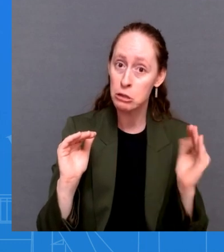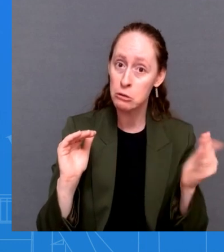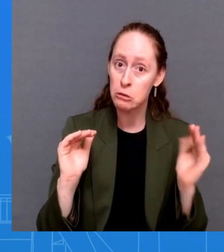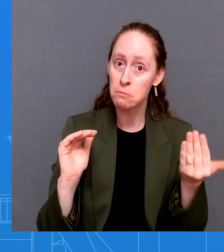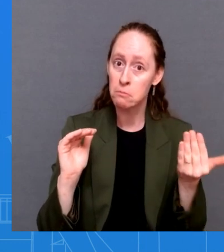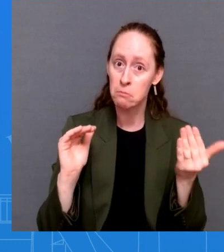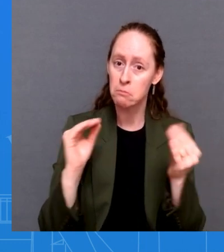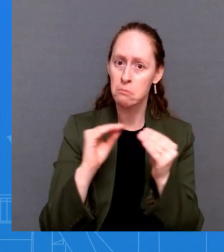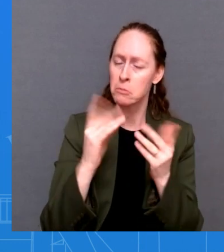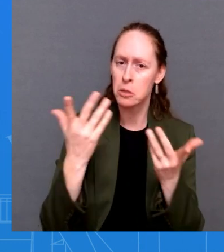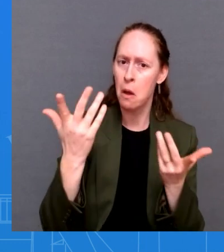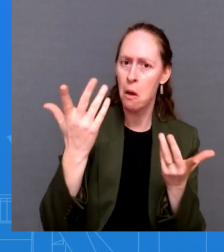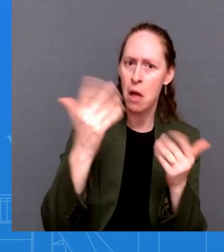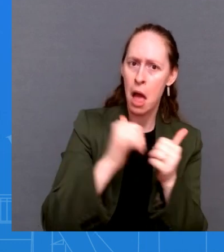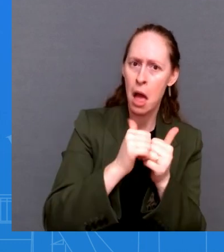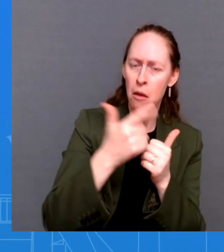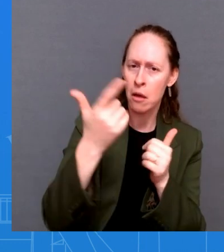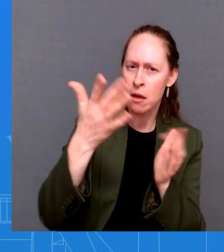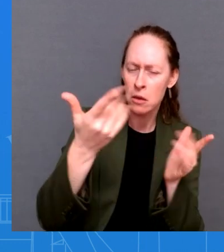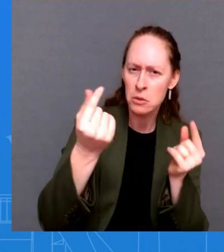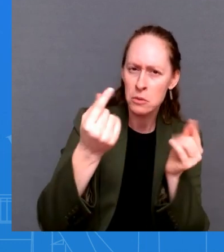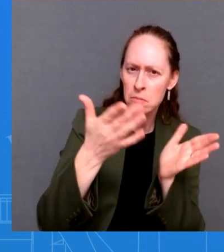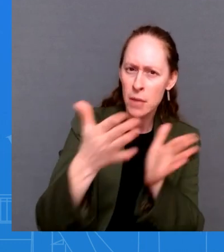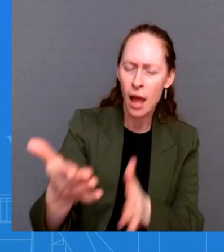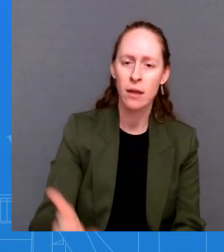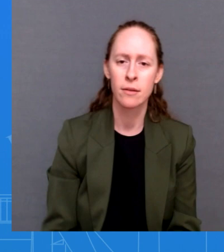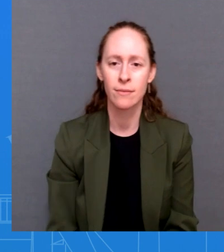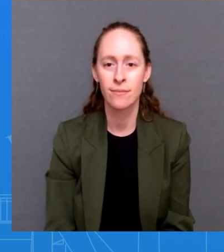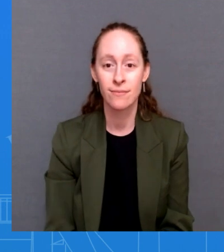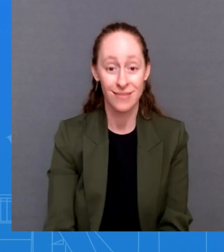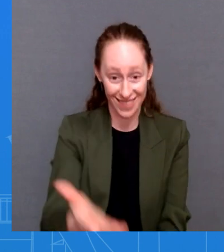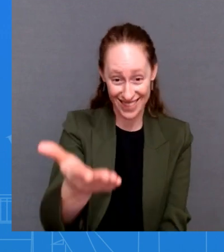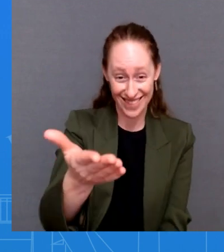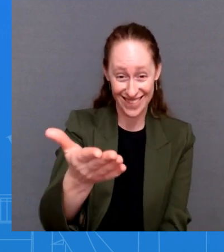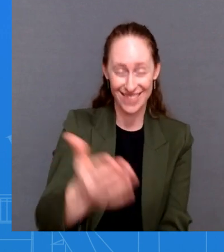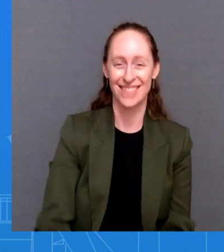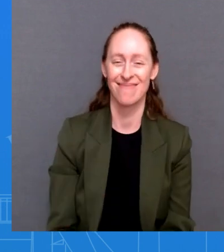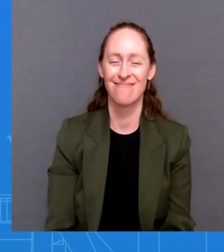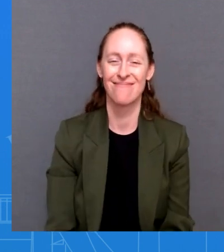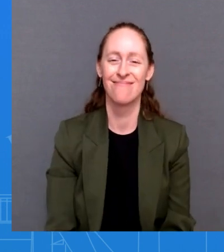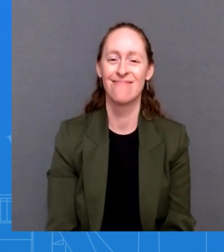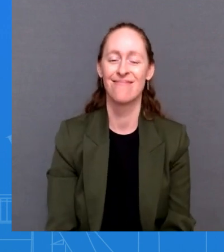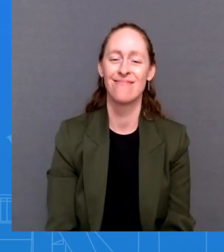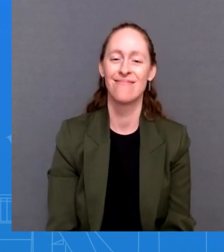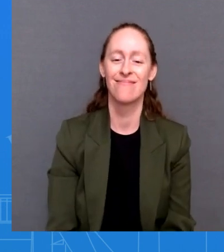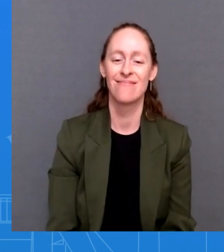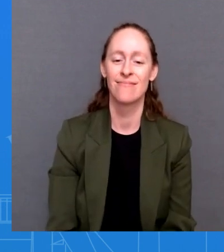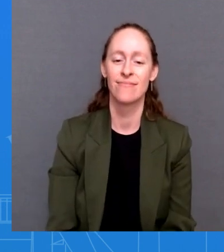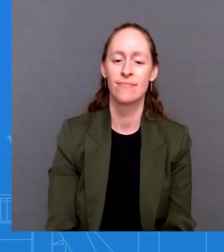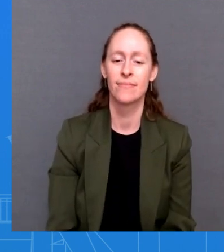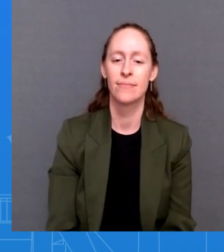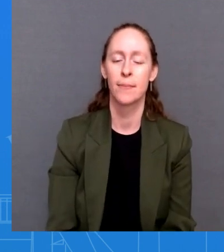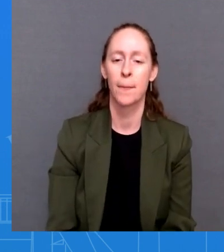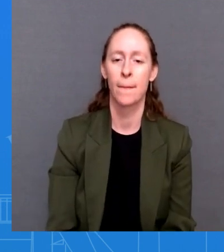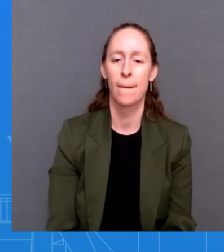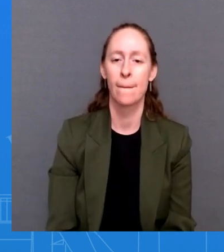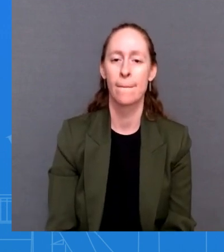Dr. Walensky. Perfect. Dr. Walensky: That's a great question. So we have started to think globally that we may be turning a corner.